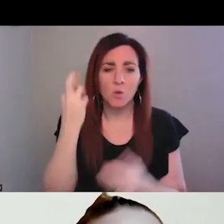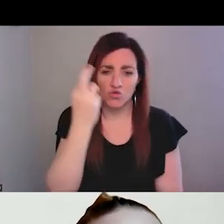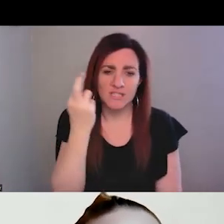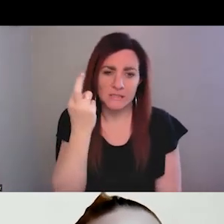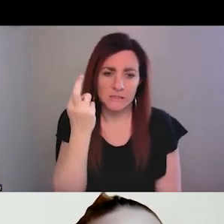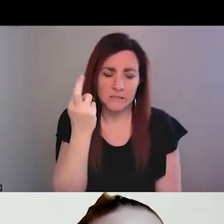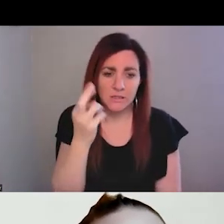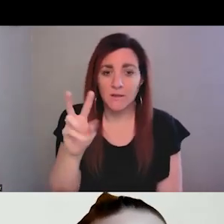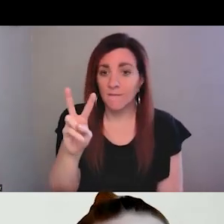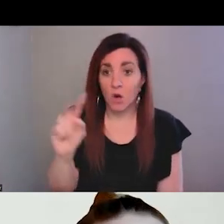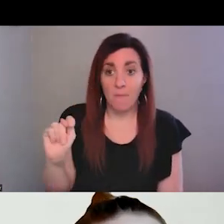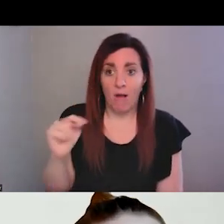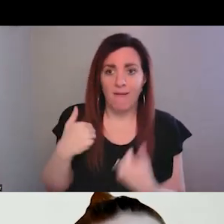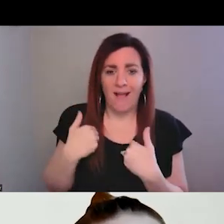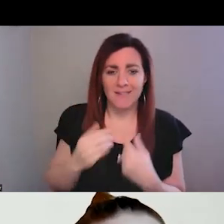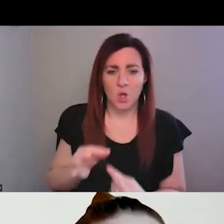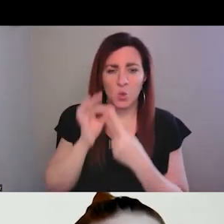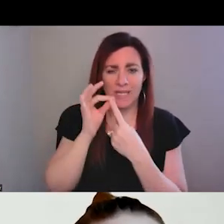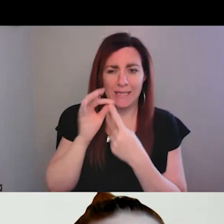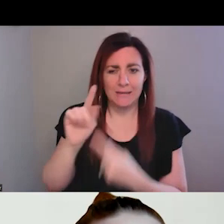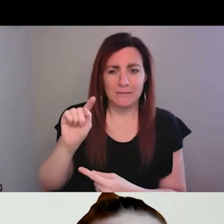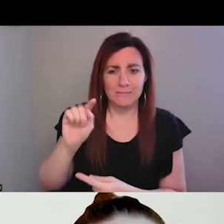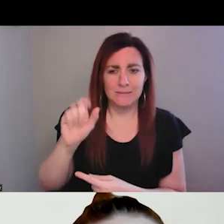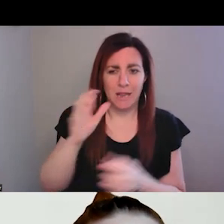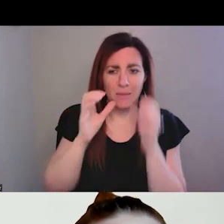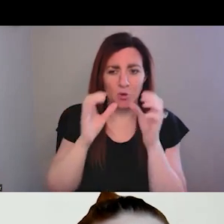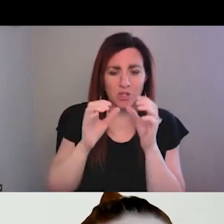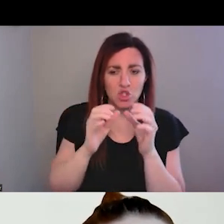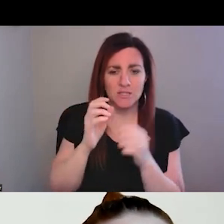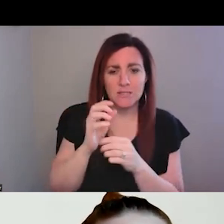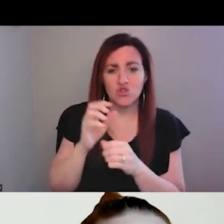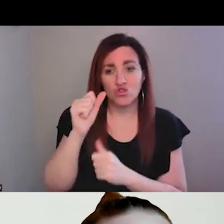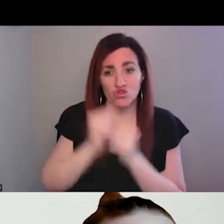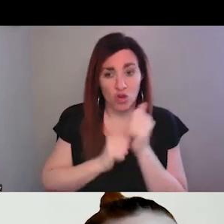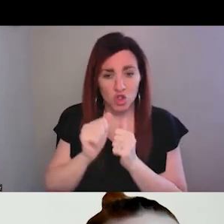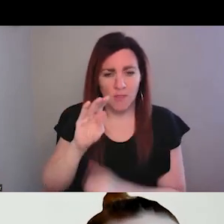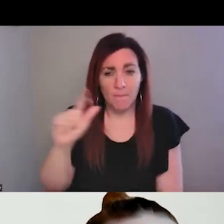A UNIQUE STRUCTURE SO THIS BILL IS STRUCTURED A LITTLE BIT DIFFERENTLY,